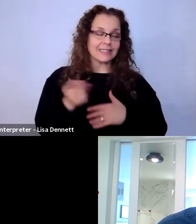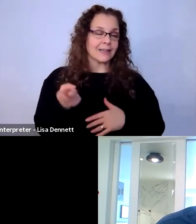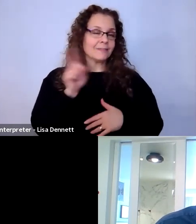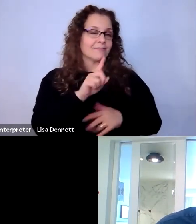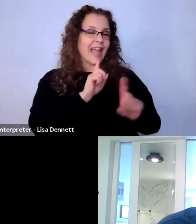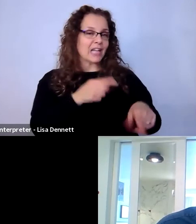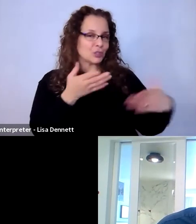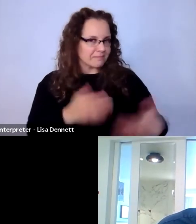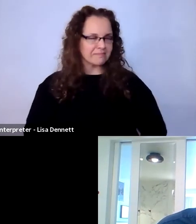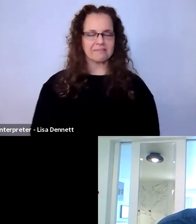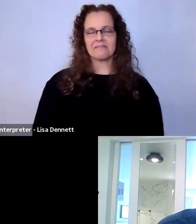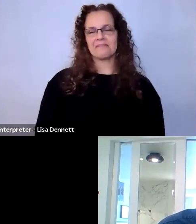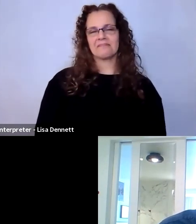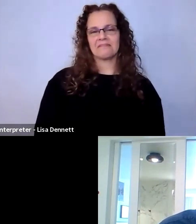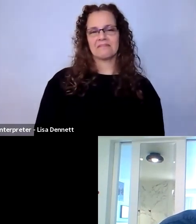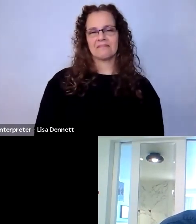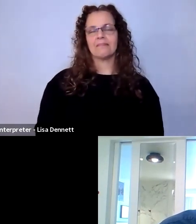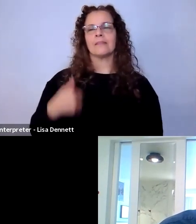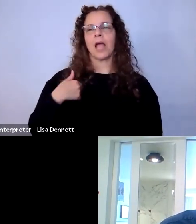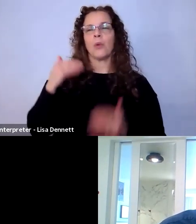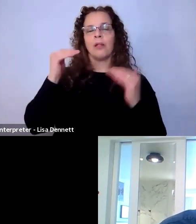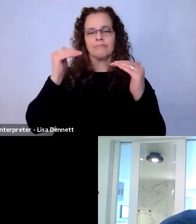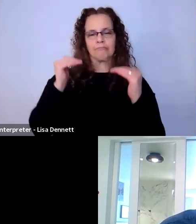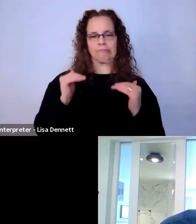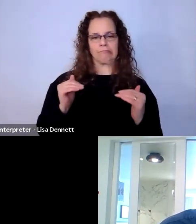Jennison Asuncion: So i'm going to DEMO myself and say I am not a board member,